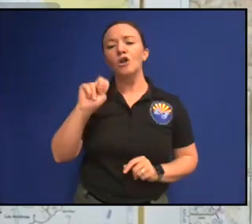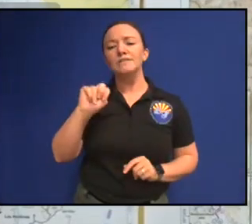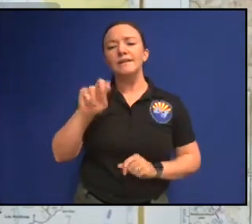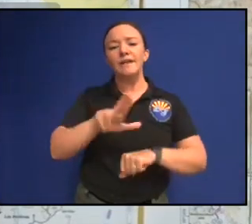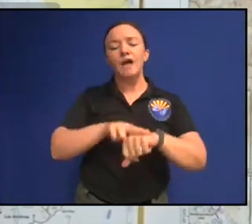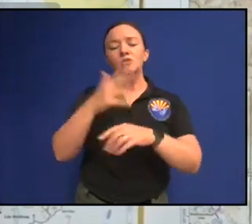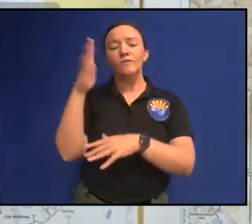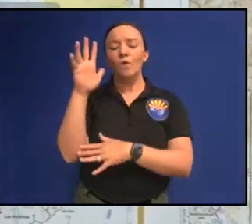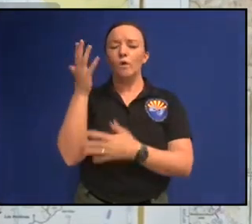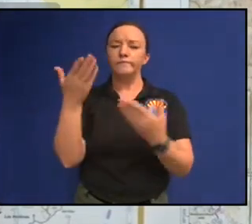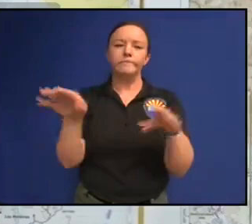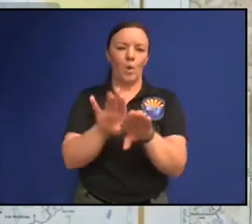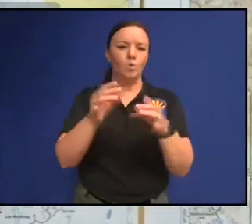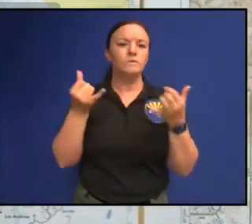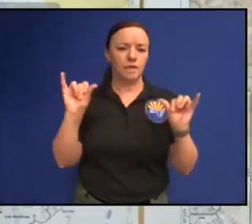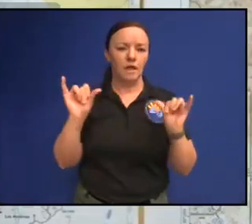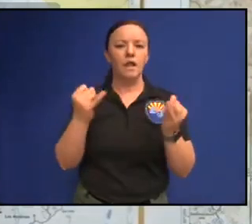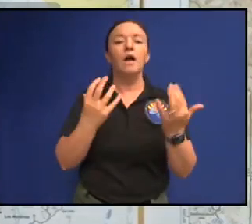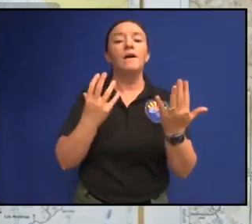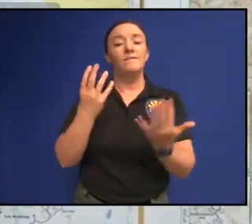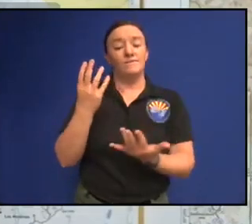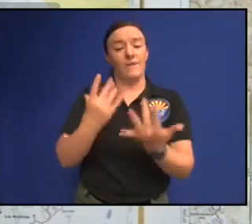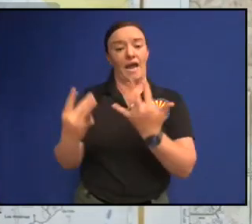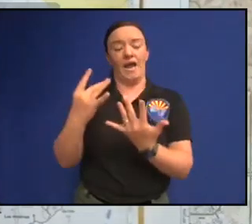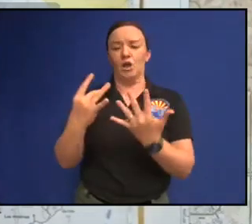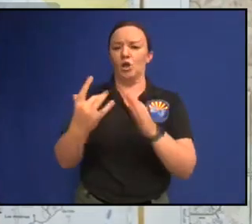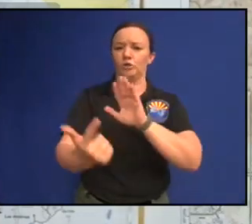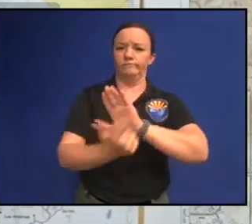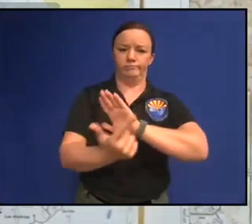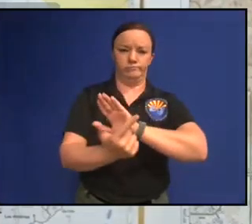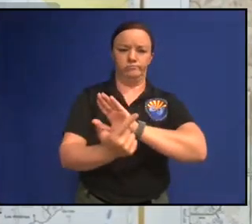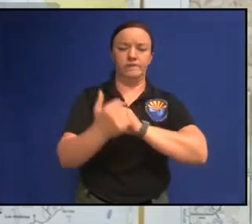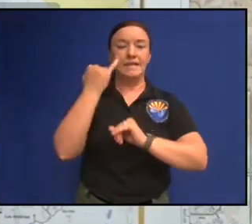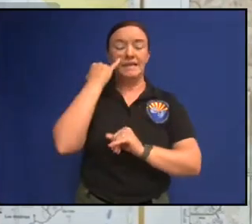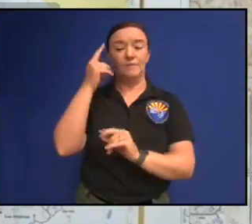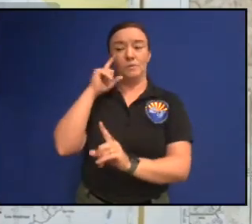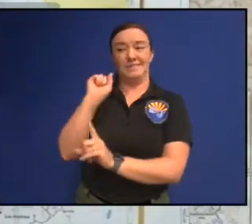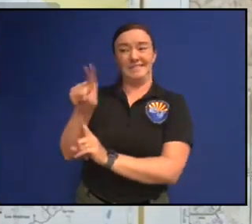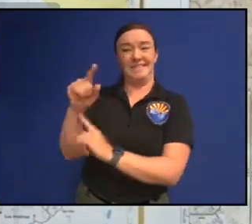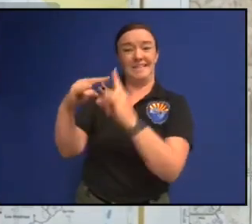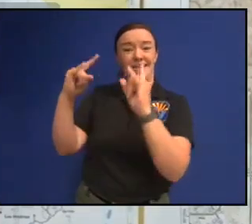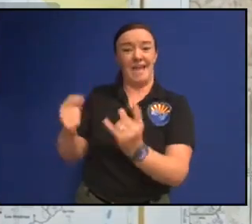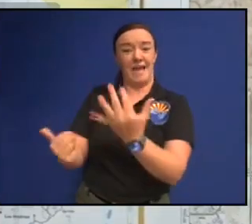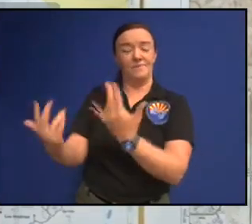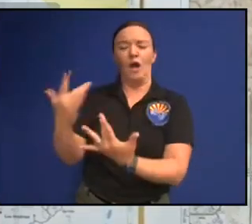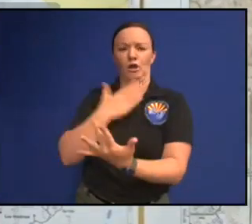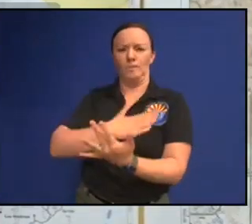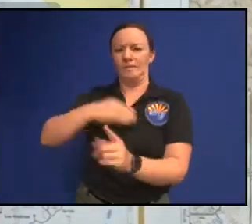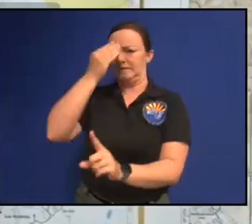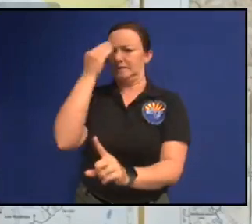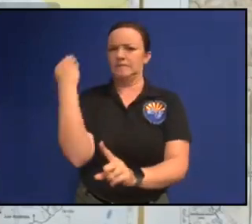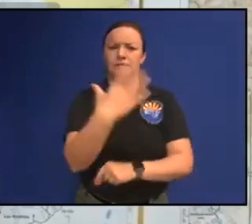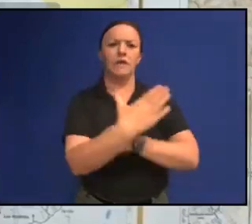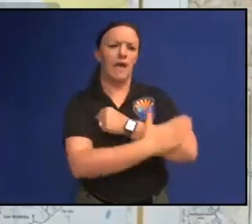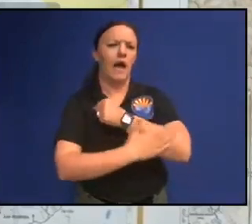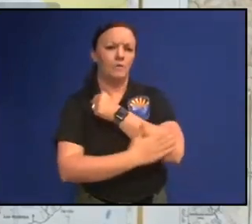IF YOU SEE ANY FIRE, CAMPFIRES, PLEASE REPORT TO COUNTY DISPATCH. THANK YOU.